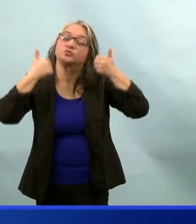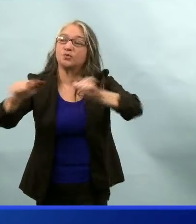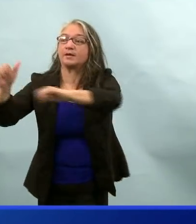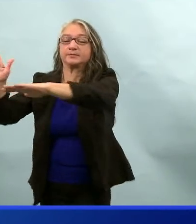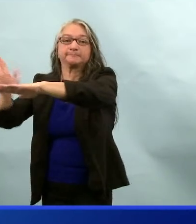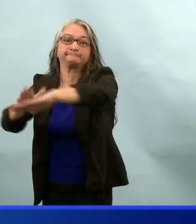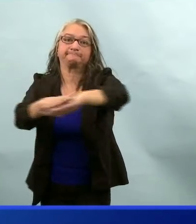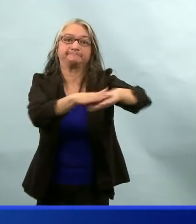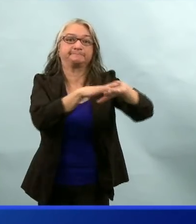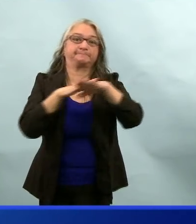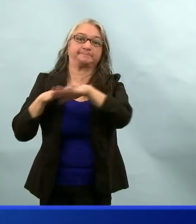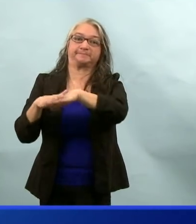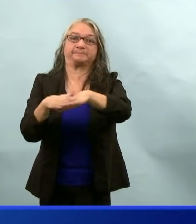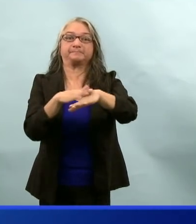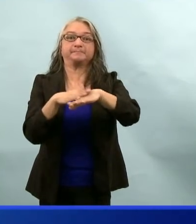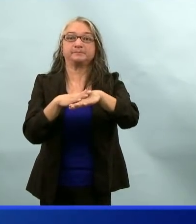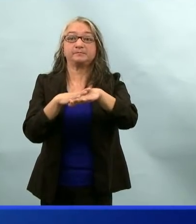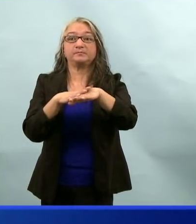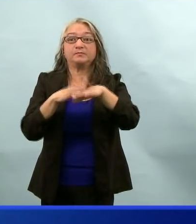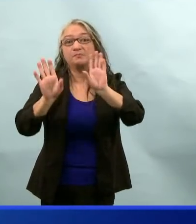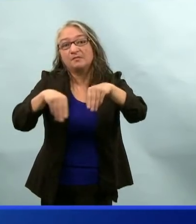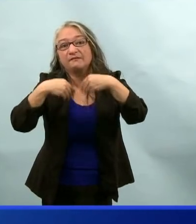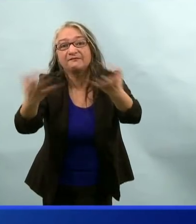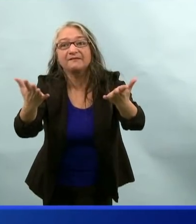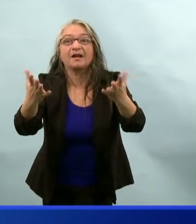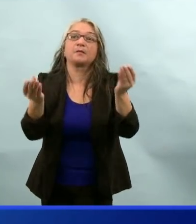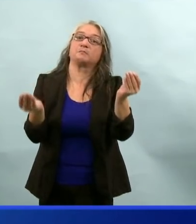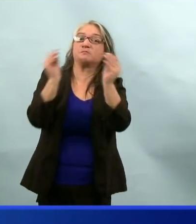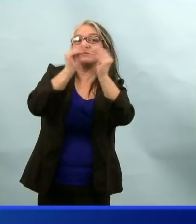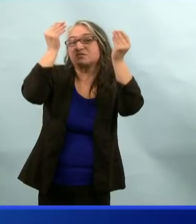and provide some further guidance and we will be providing that out to the public in the near term